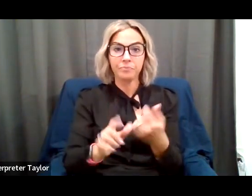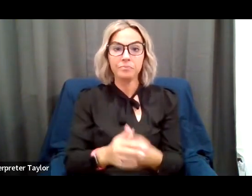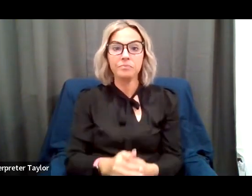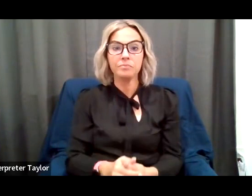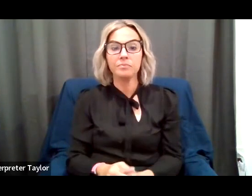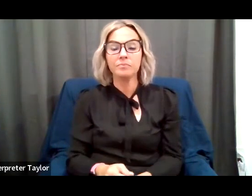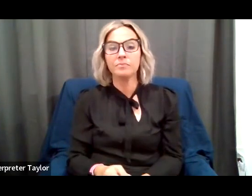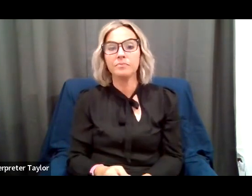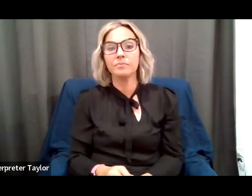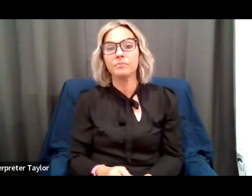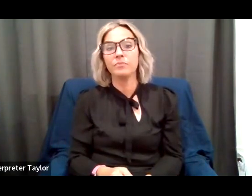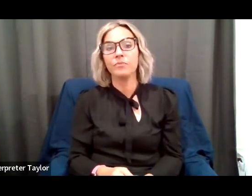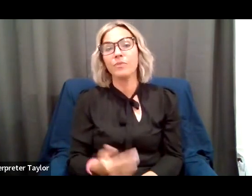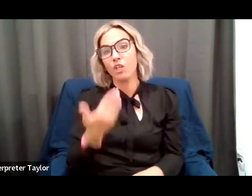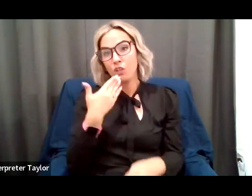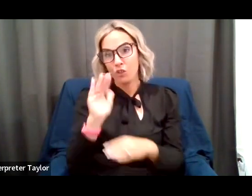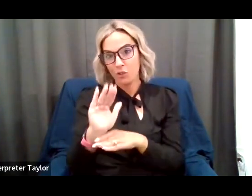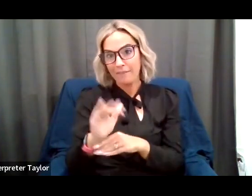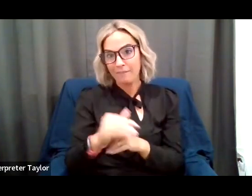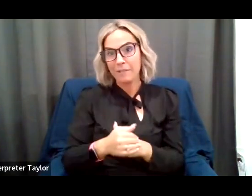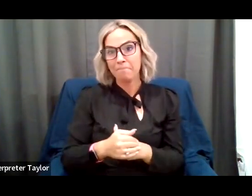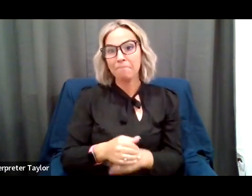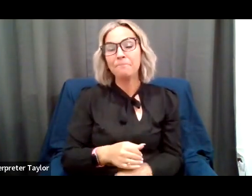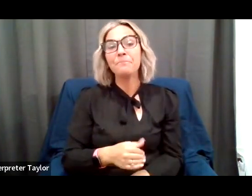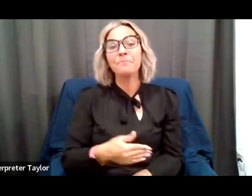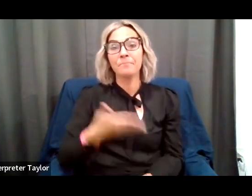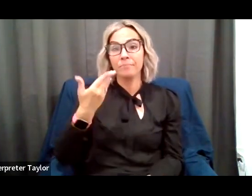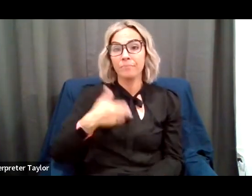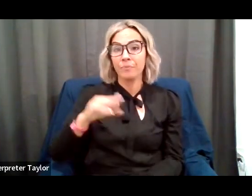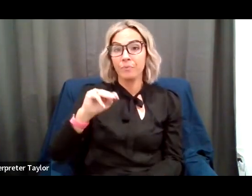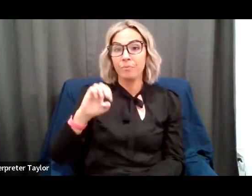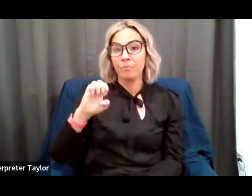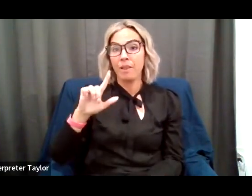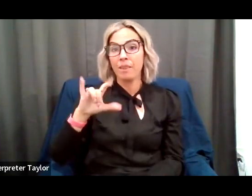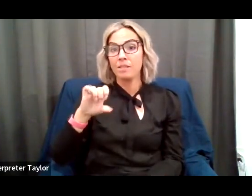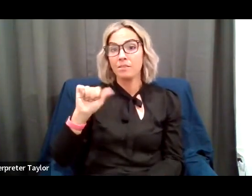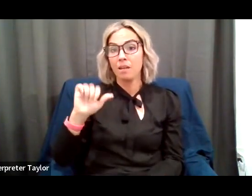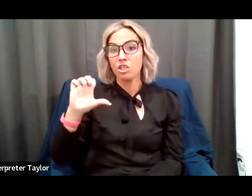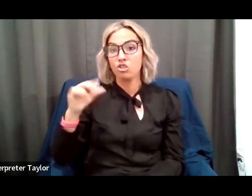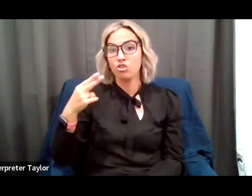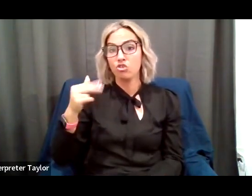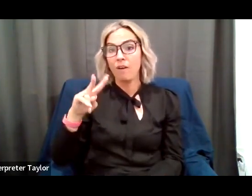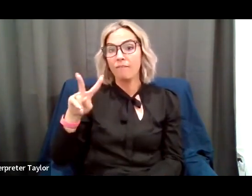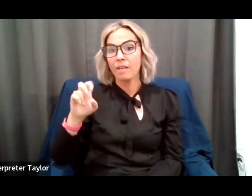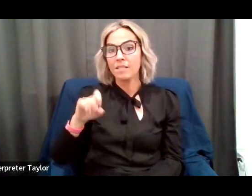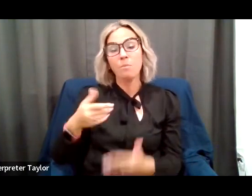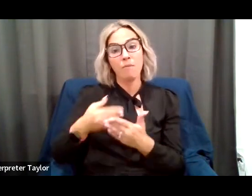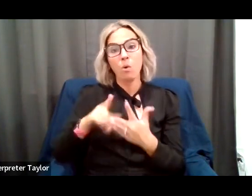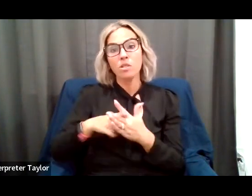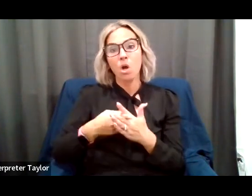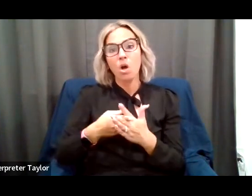Good evening. My name is Melissa Chavez. And before I get started, I really want to thank the District for offering